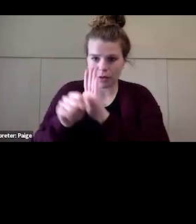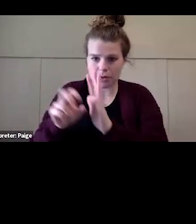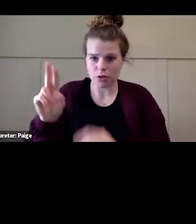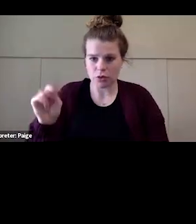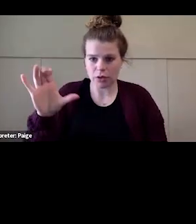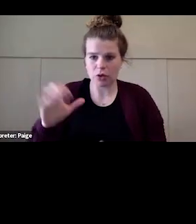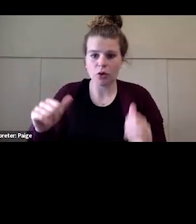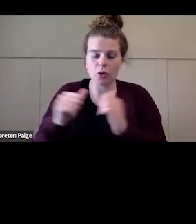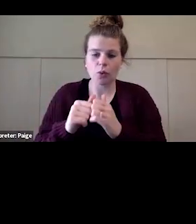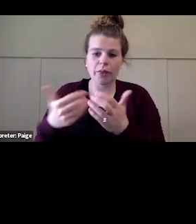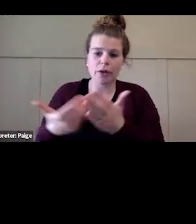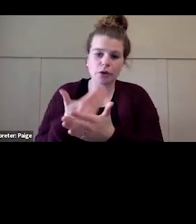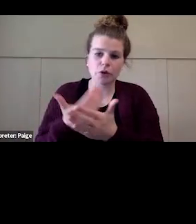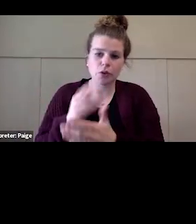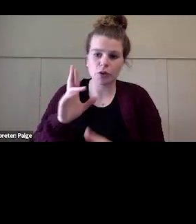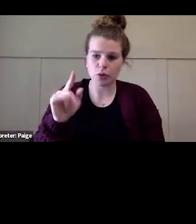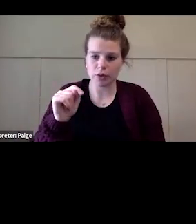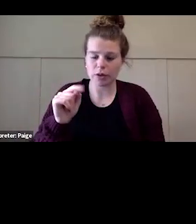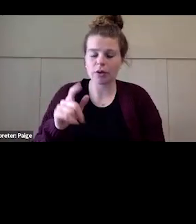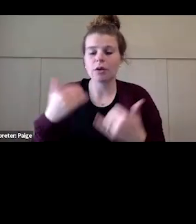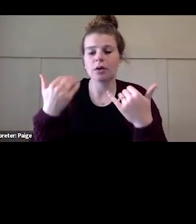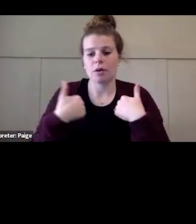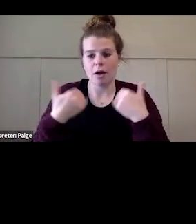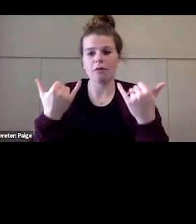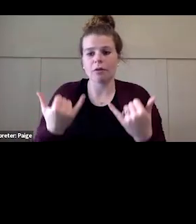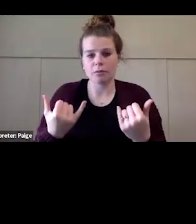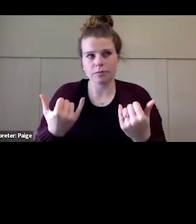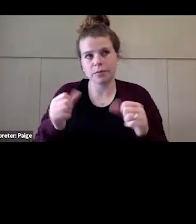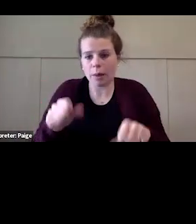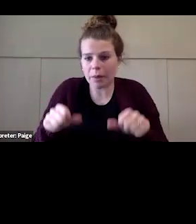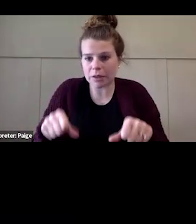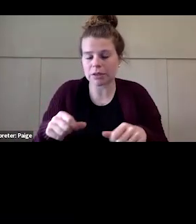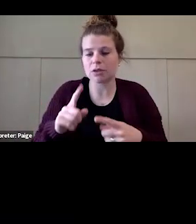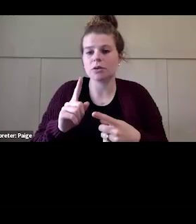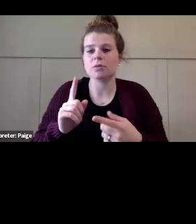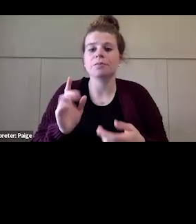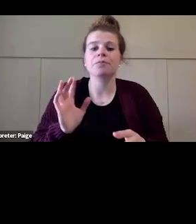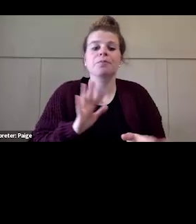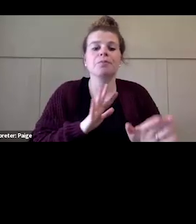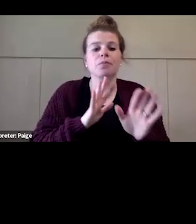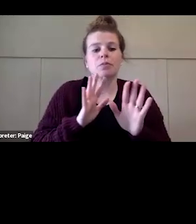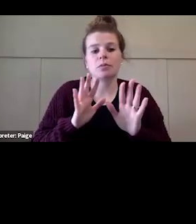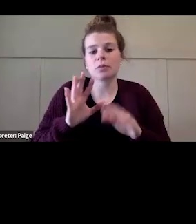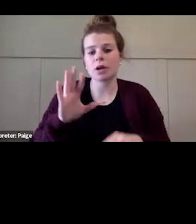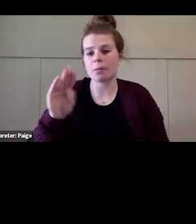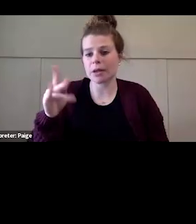With this new unit, we now have the ability to, after the magistrate has issued